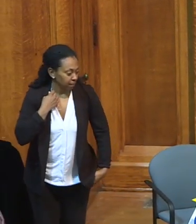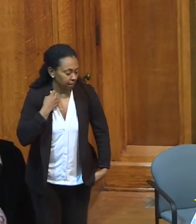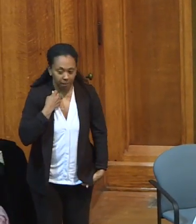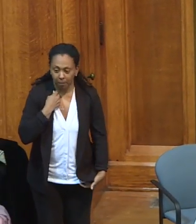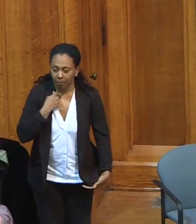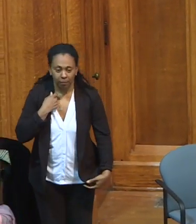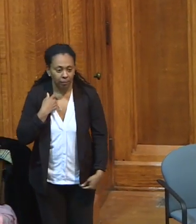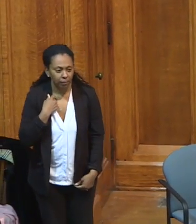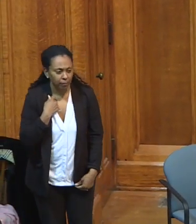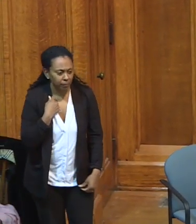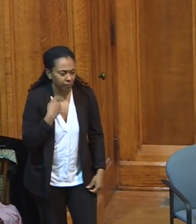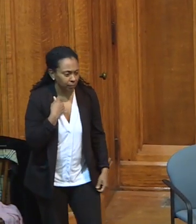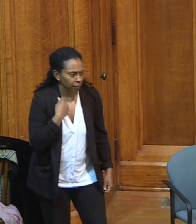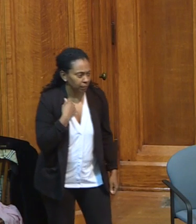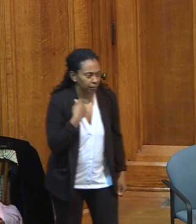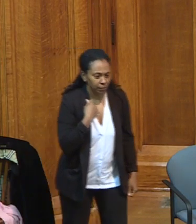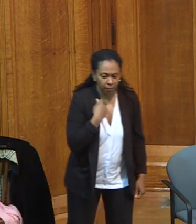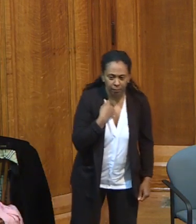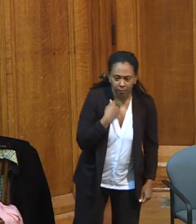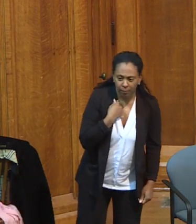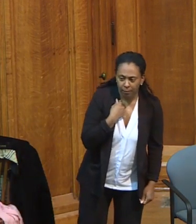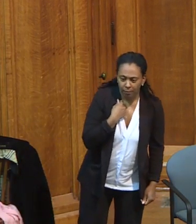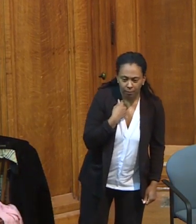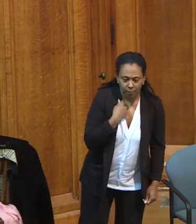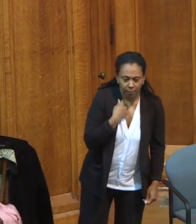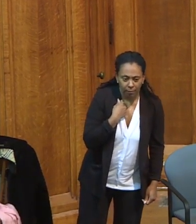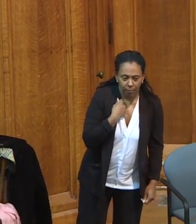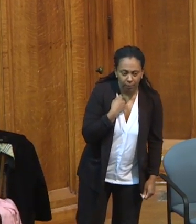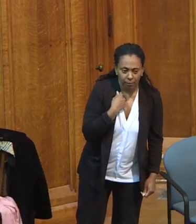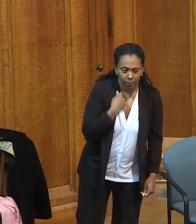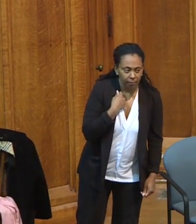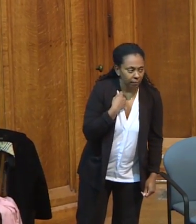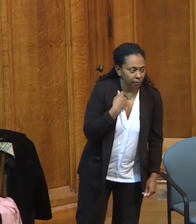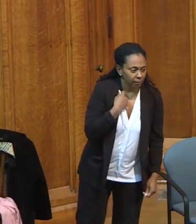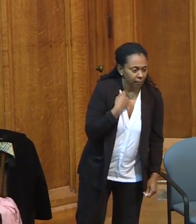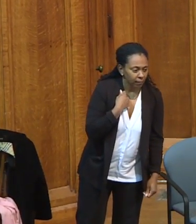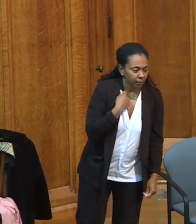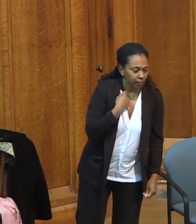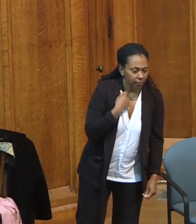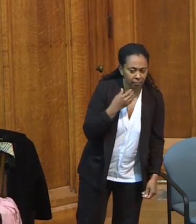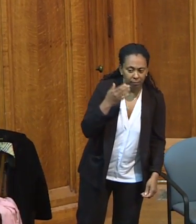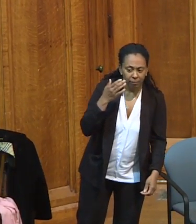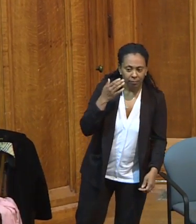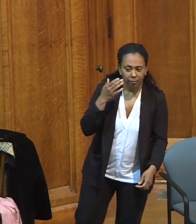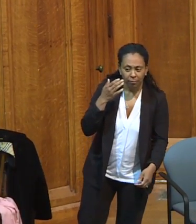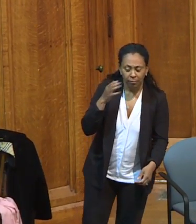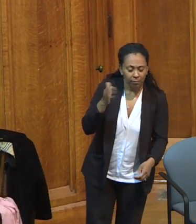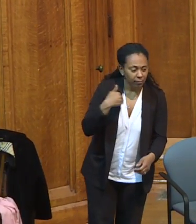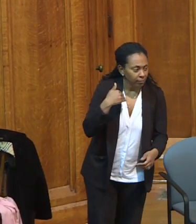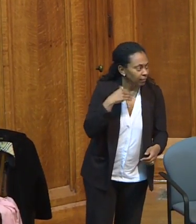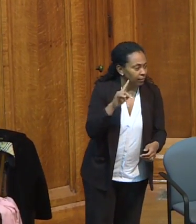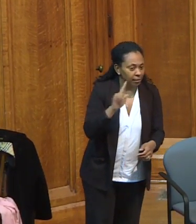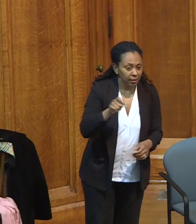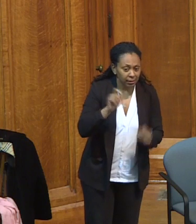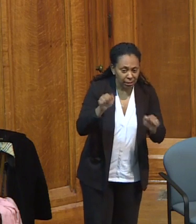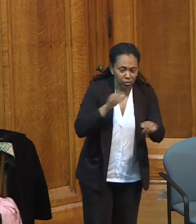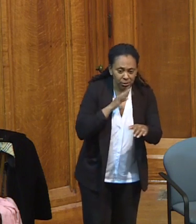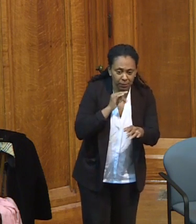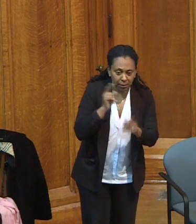[Audience Member] Hi, thank you all for speaking today. It was great. Anyone can answer this but it's a question regarding the language acquisition. - Be a little louder. [Audience Member] Oh, it's a question regarding